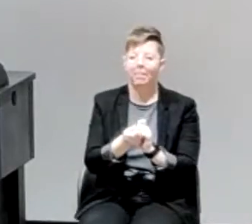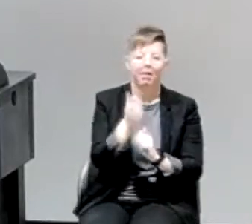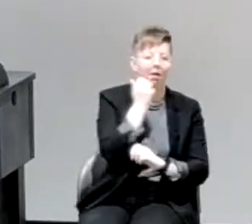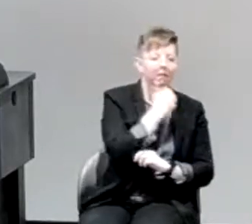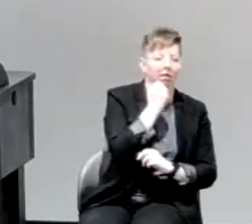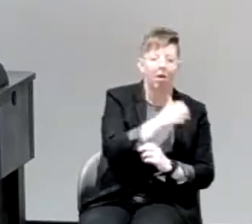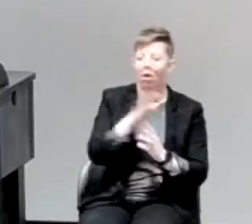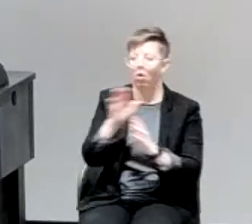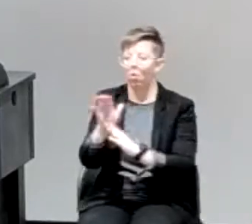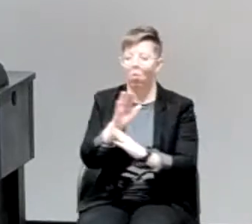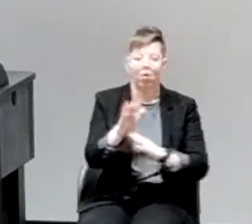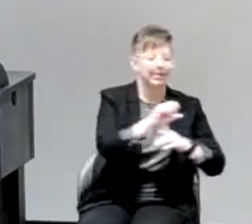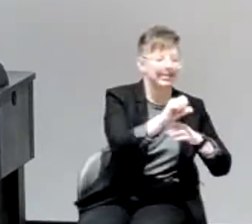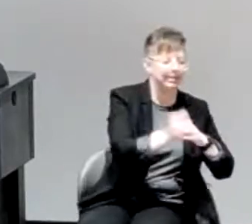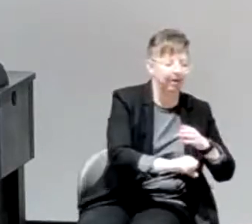Be driven by your values.